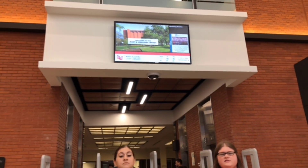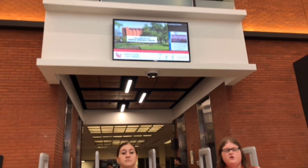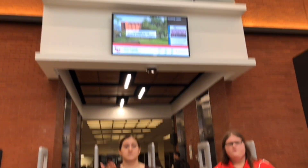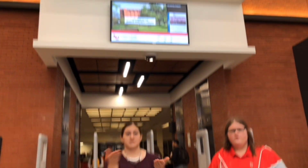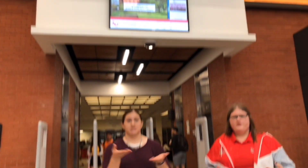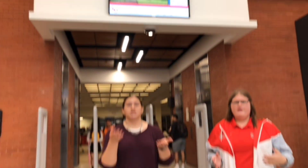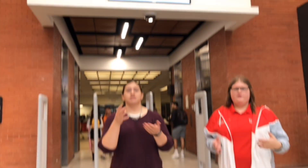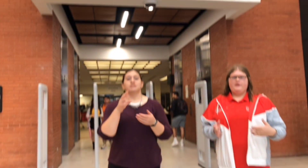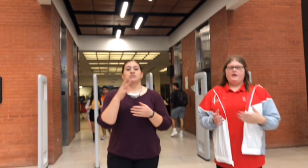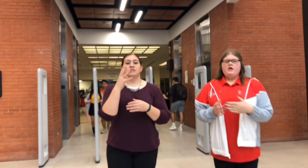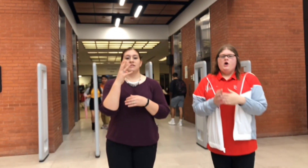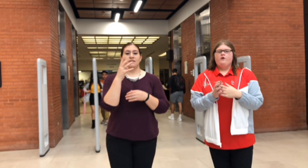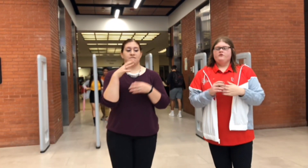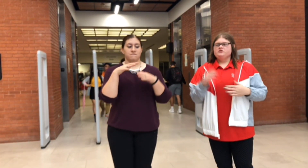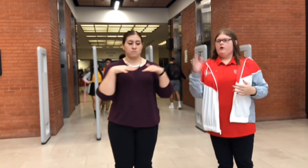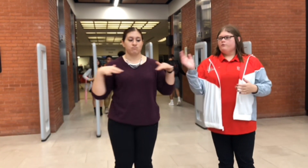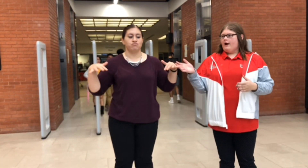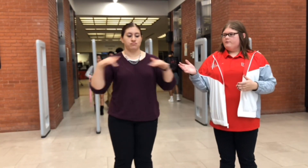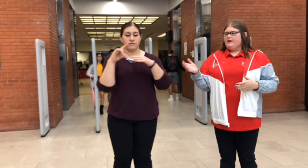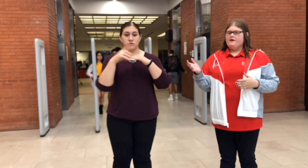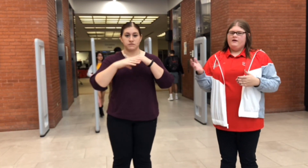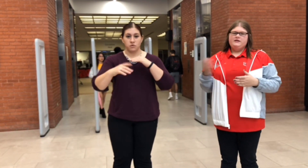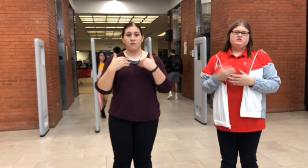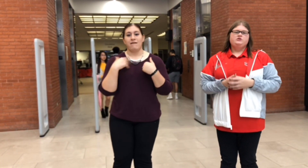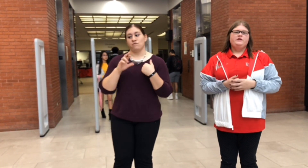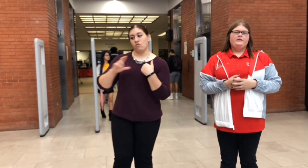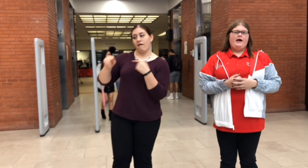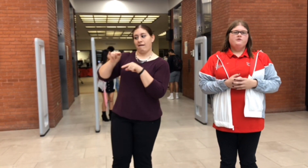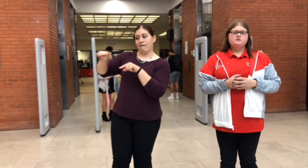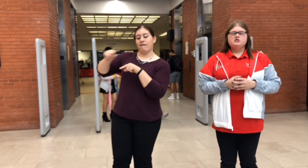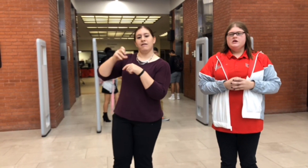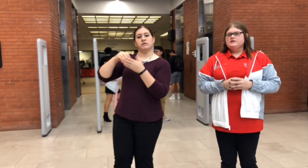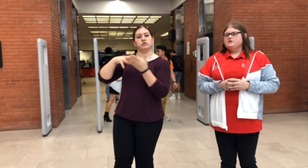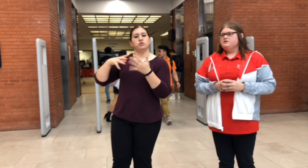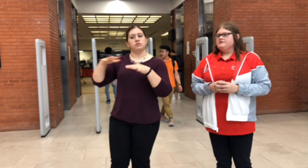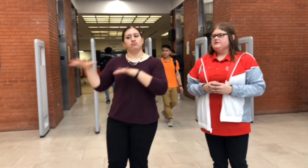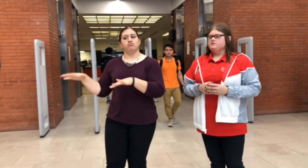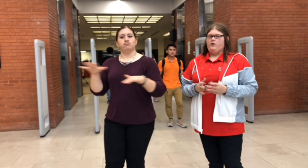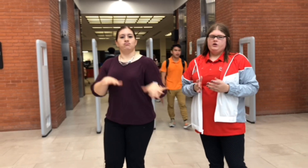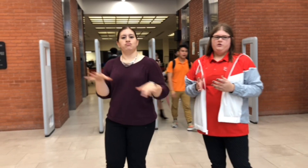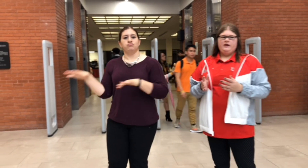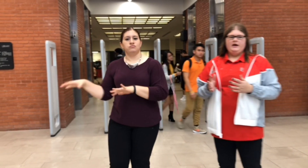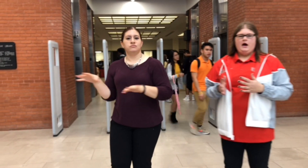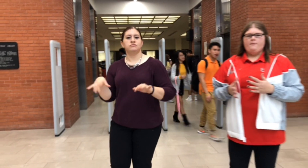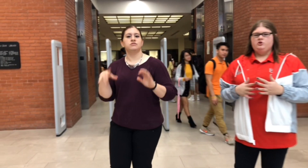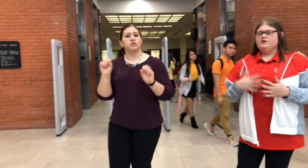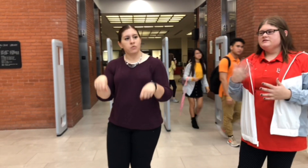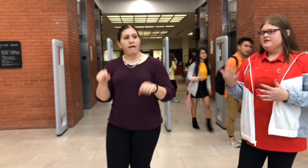This is our foyer area. Over to our right we have a student lounge